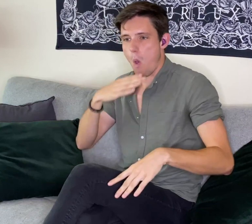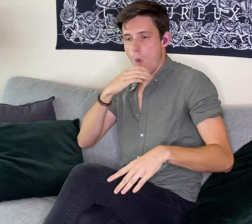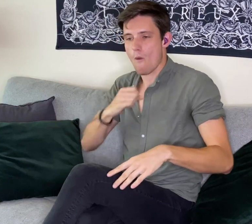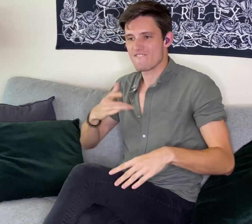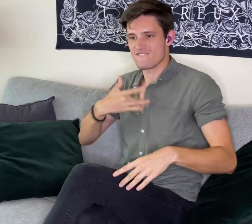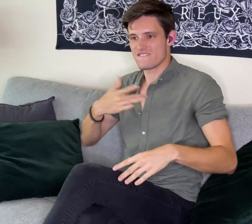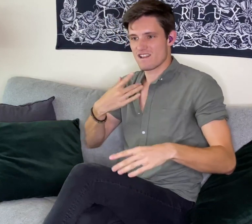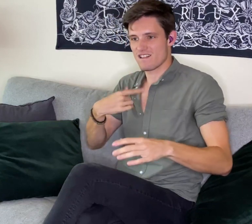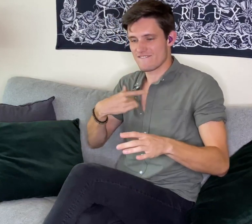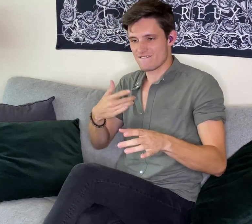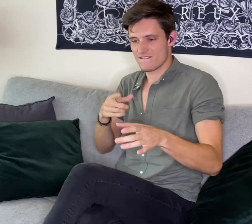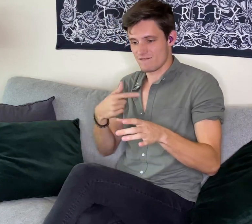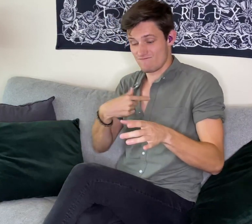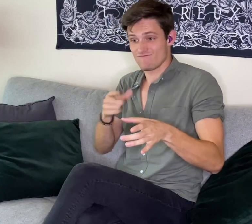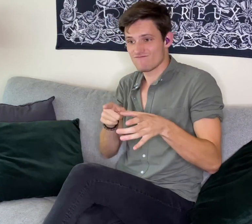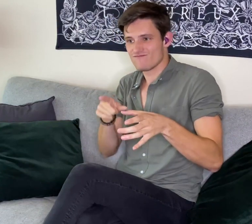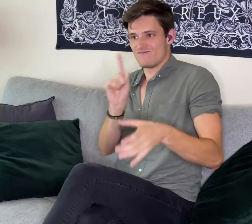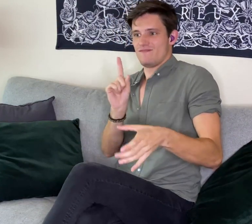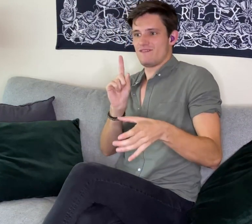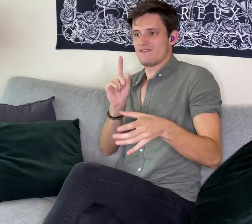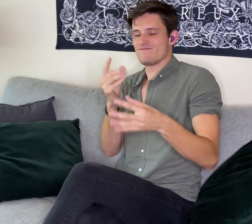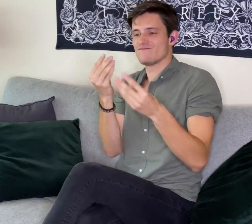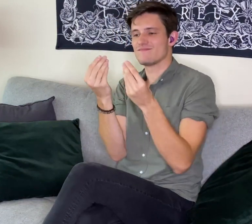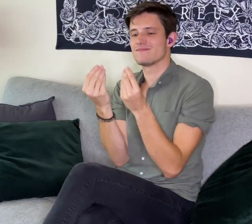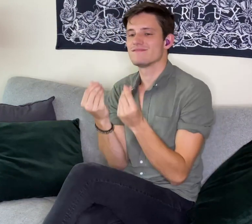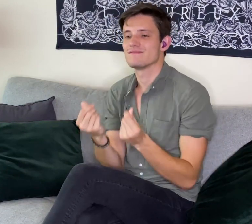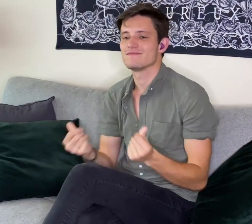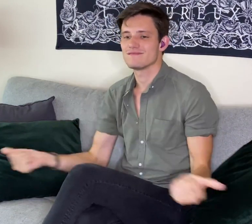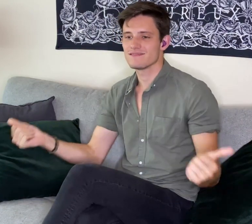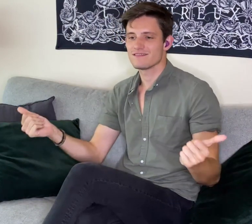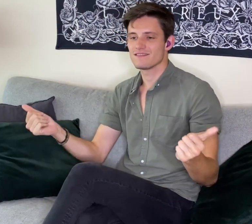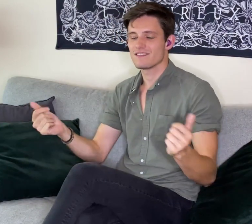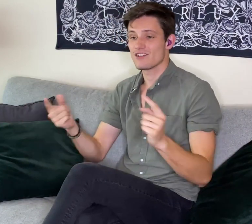feeling of being a fraud quickly ceased to exist.